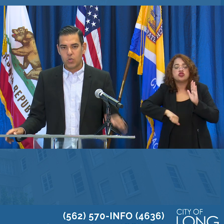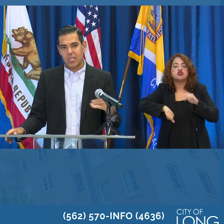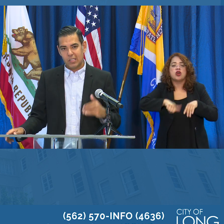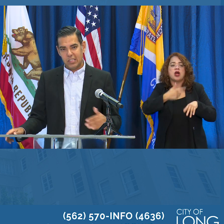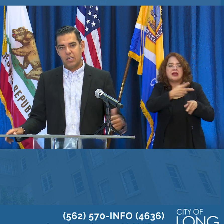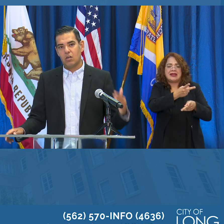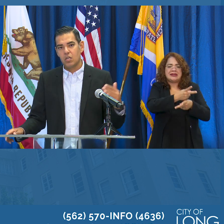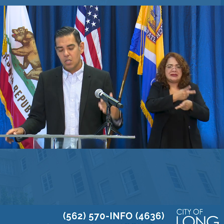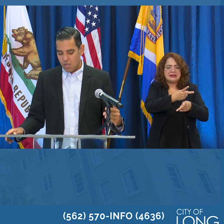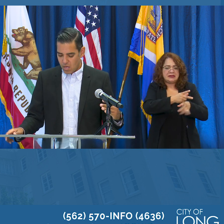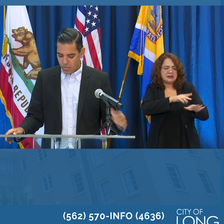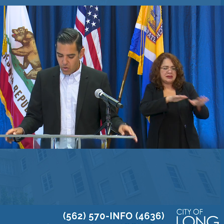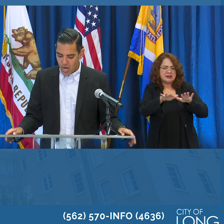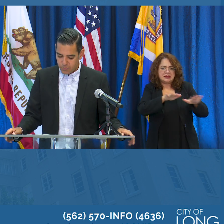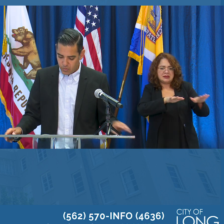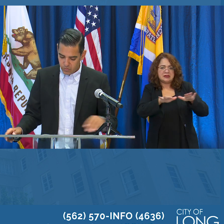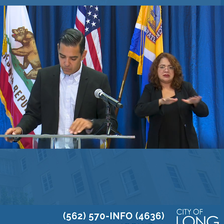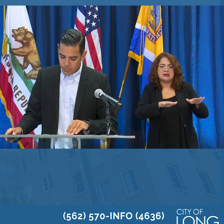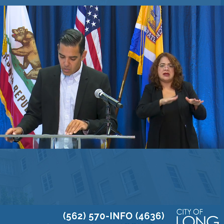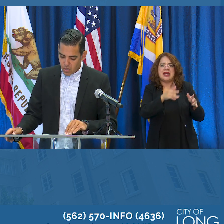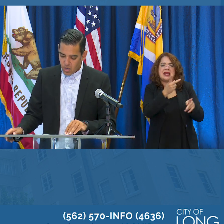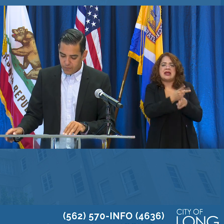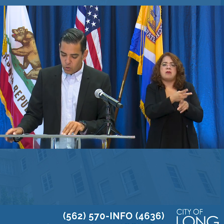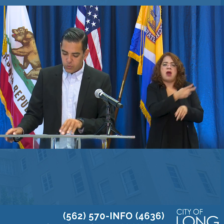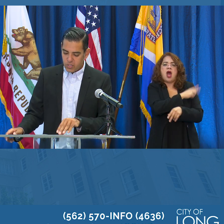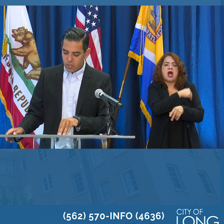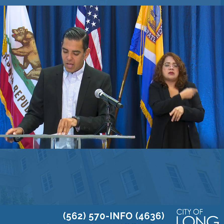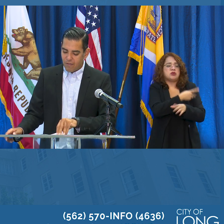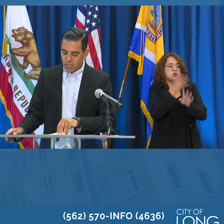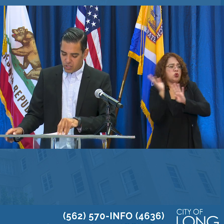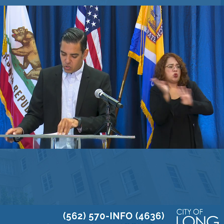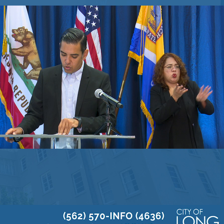trying to clear their hospitals. Of course we still have an additional